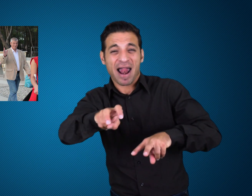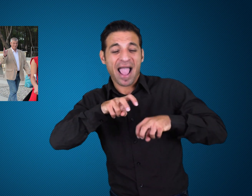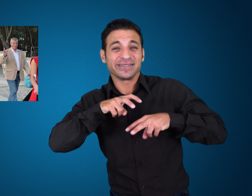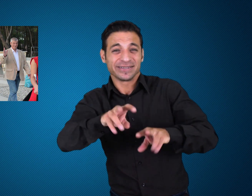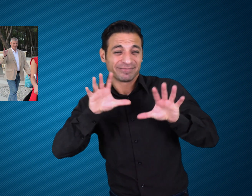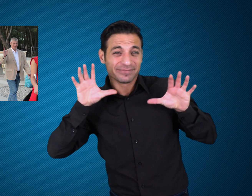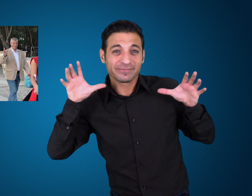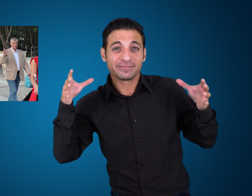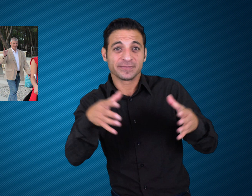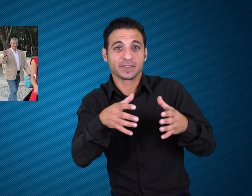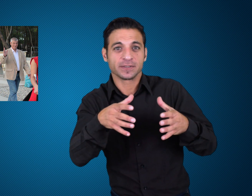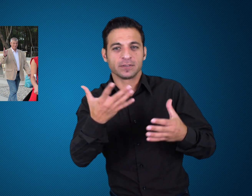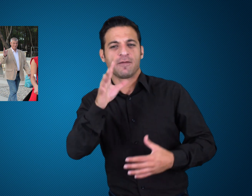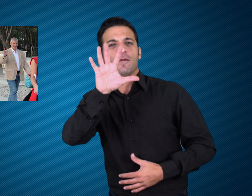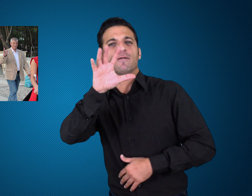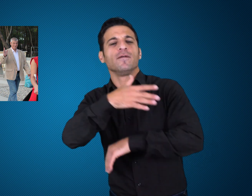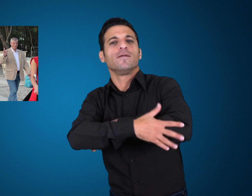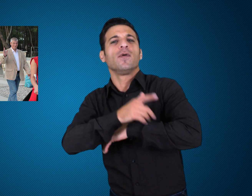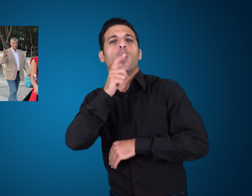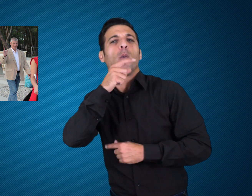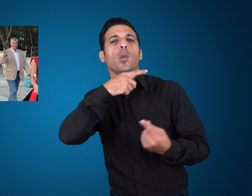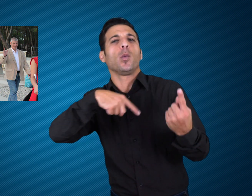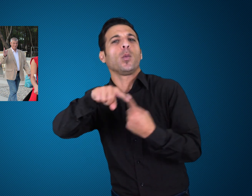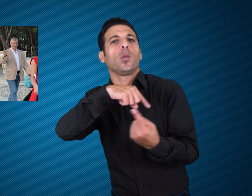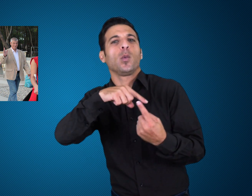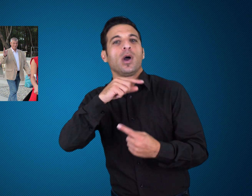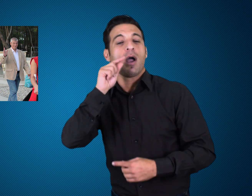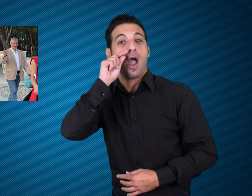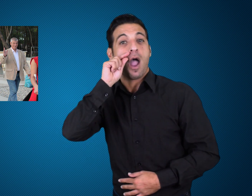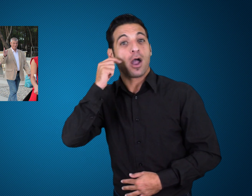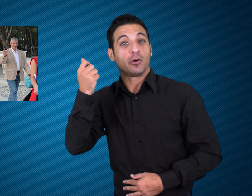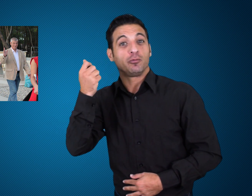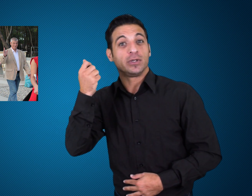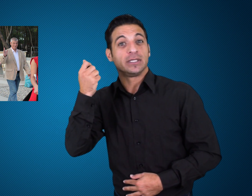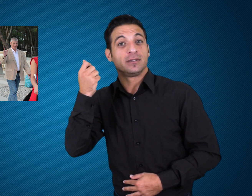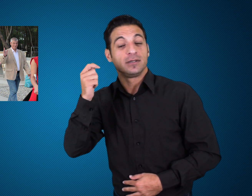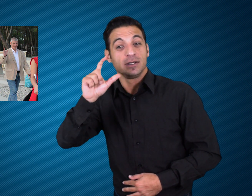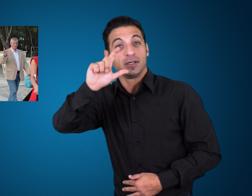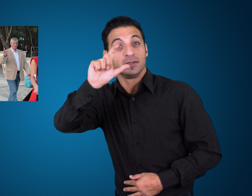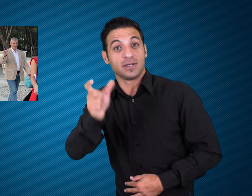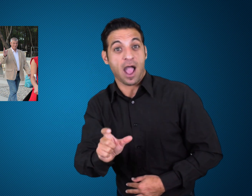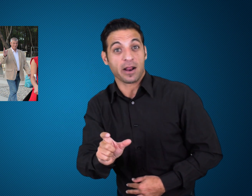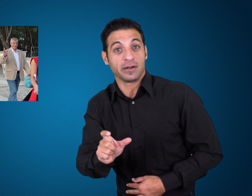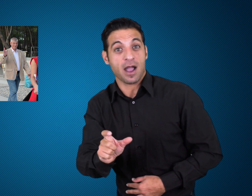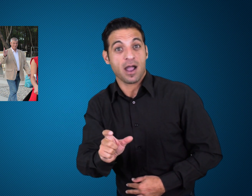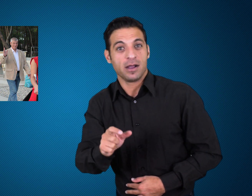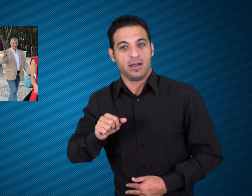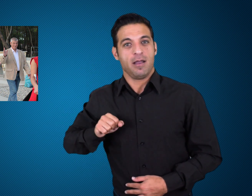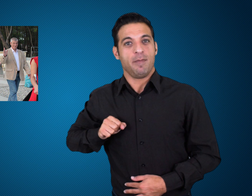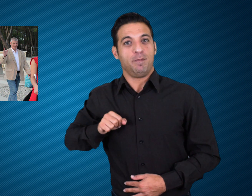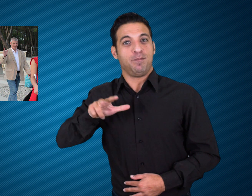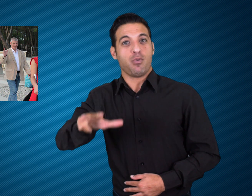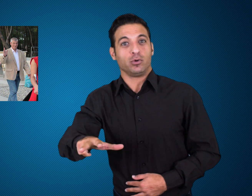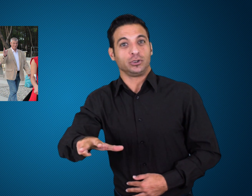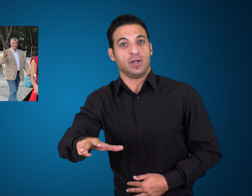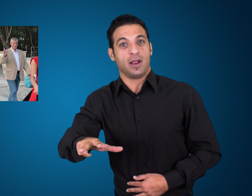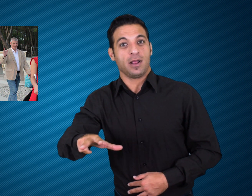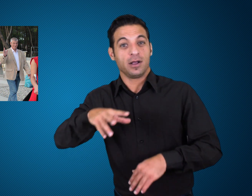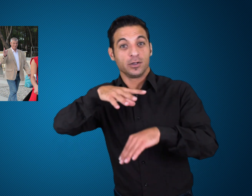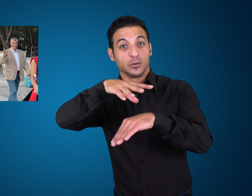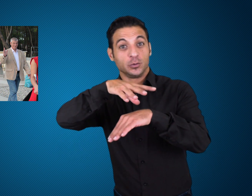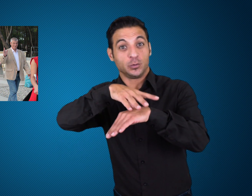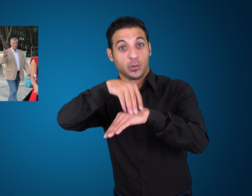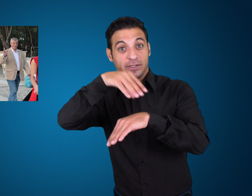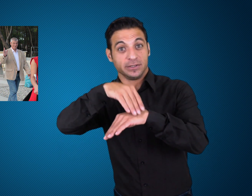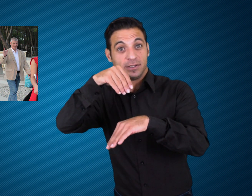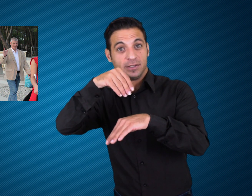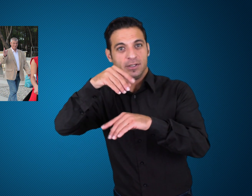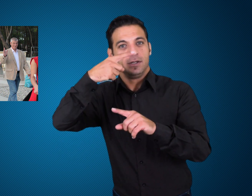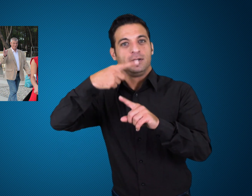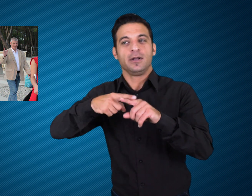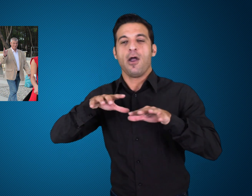Hungary, Italy, Portugal, Sweden